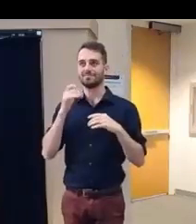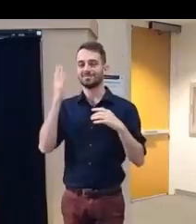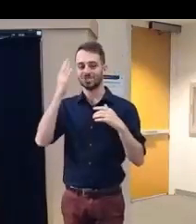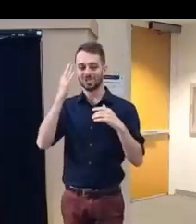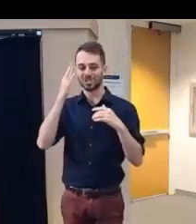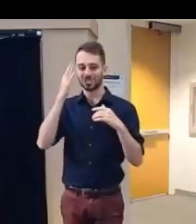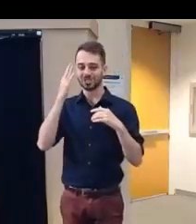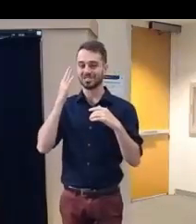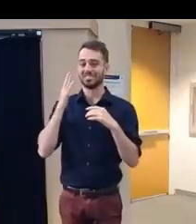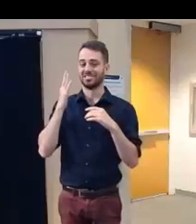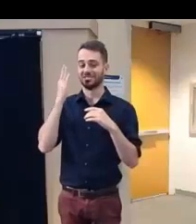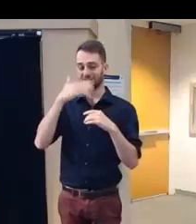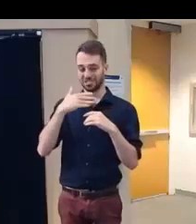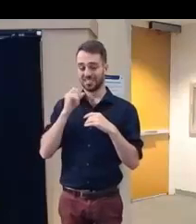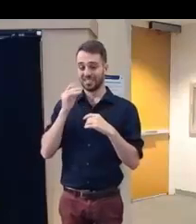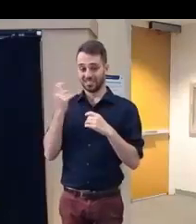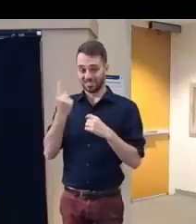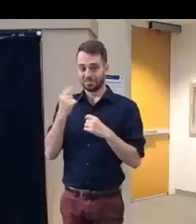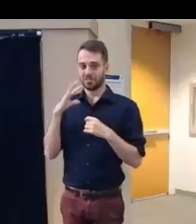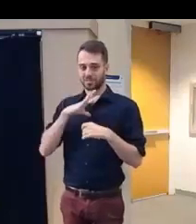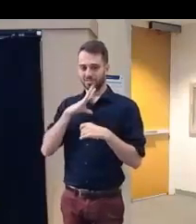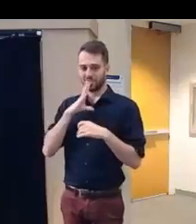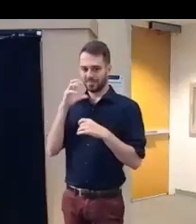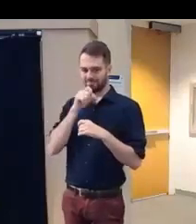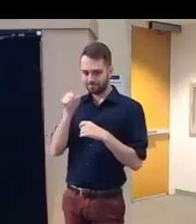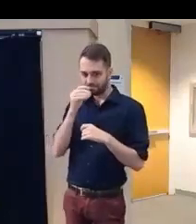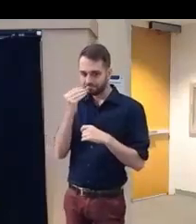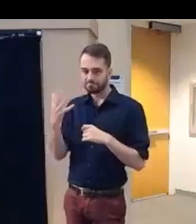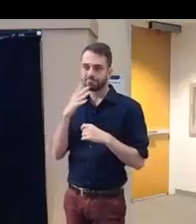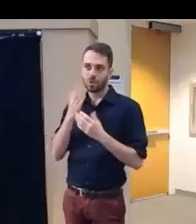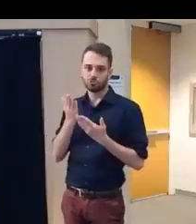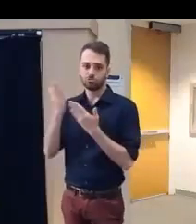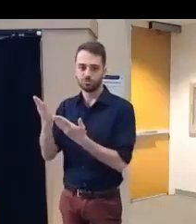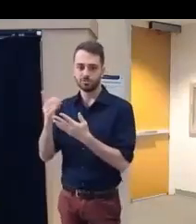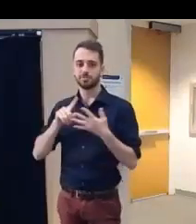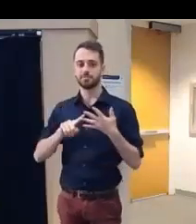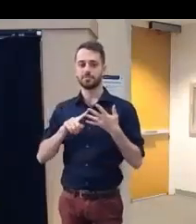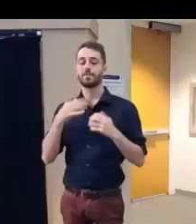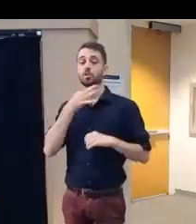person's perspective that in itself is a very influential form of learning and then last but